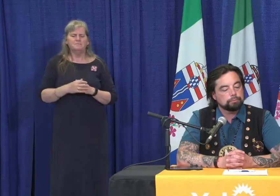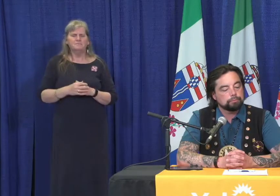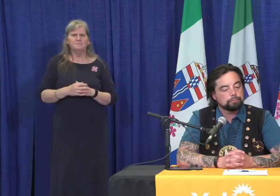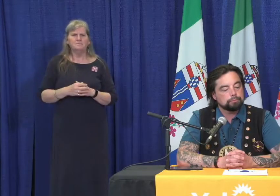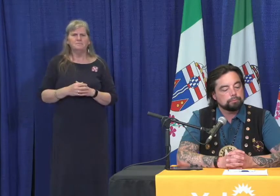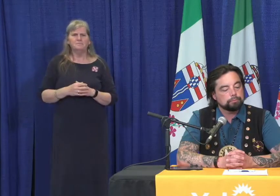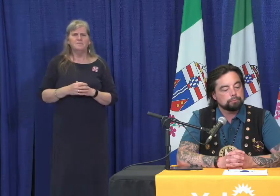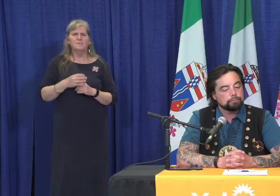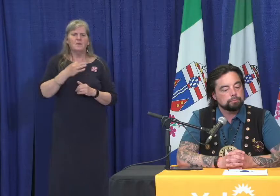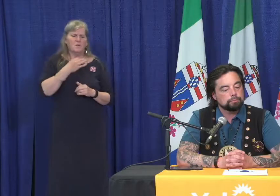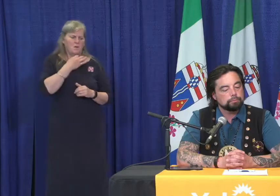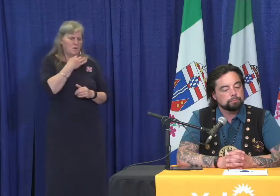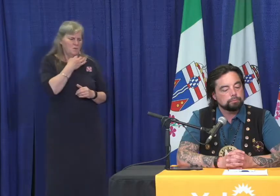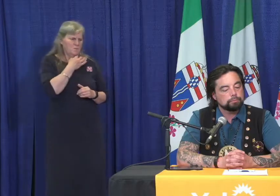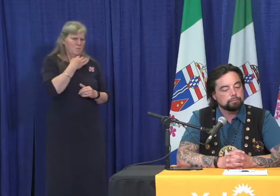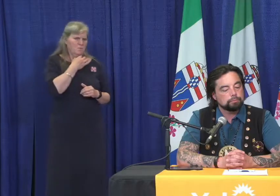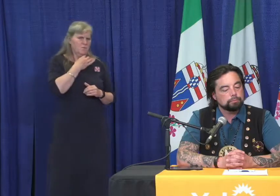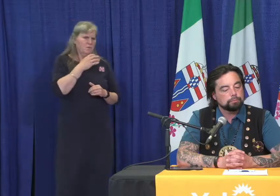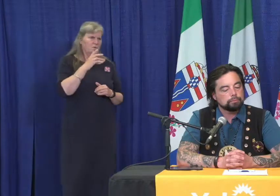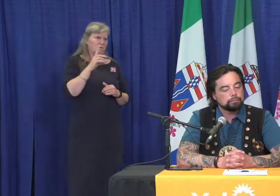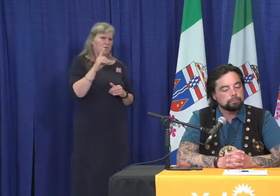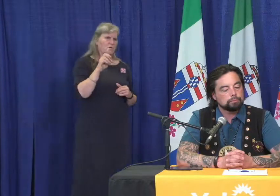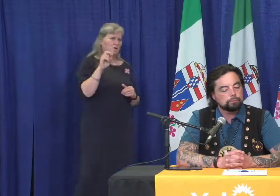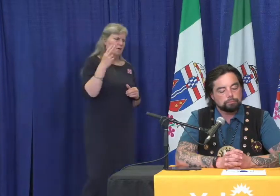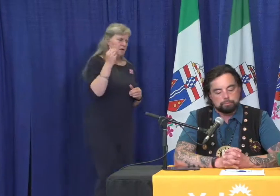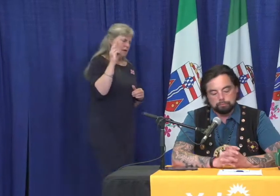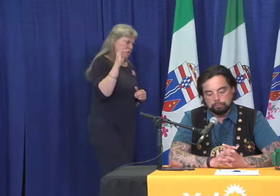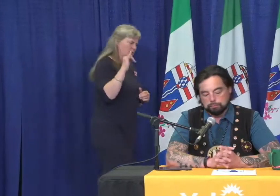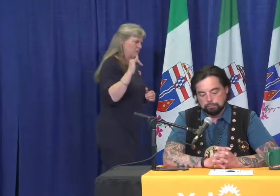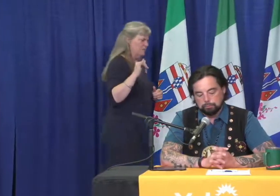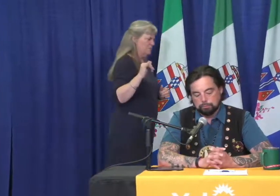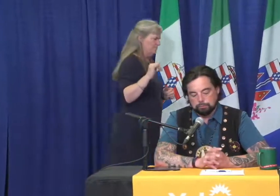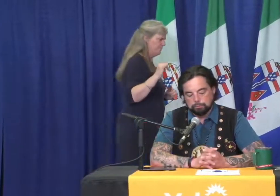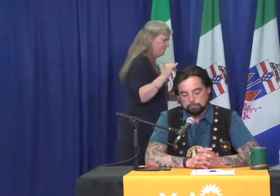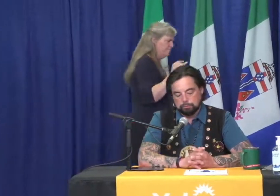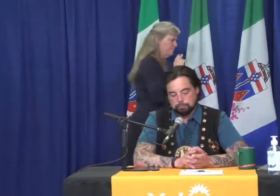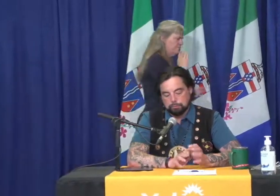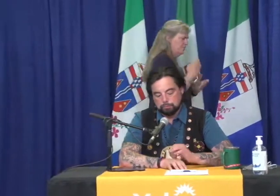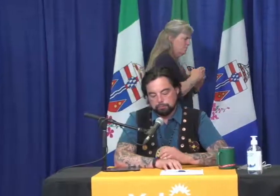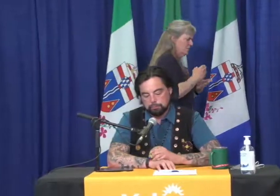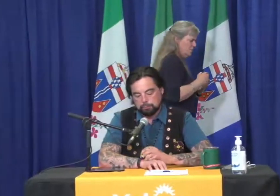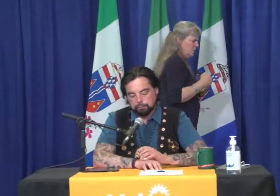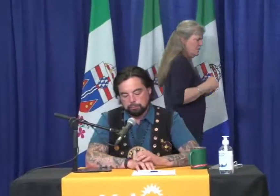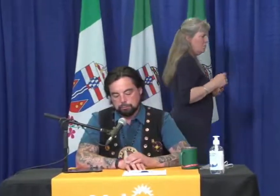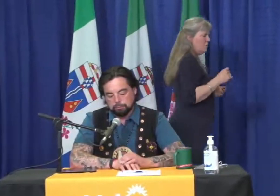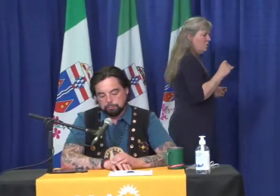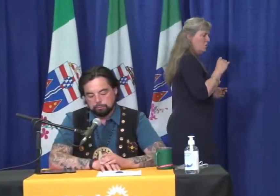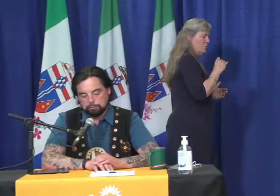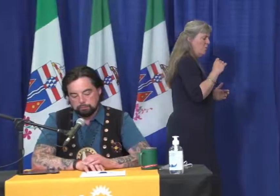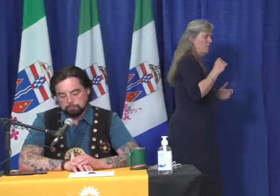Reporter: Could Doctor Hanley tell us about staffing and capacity in our hospital